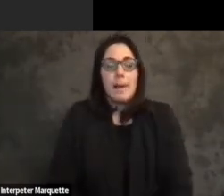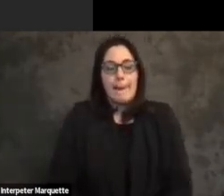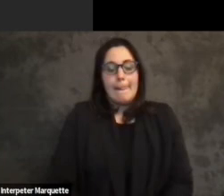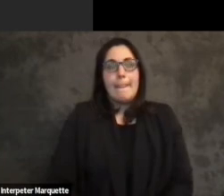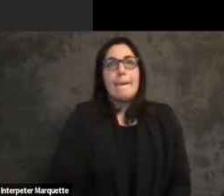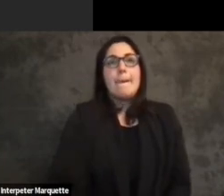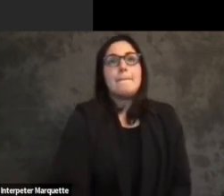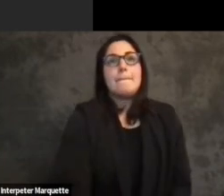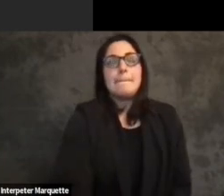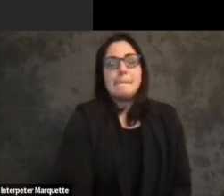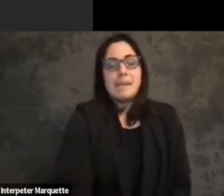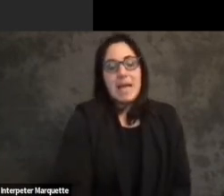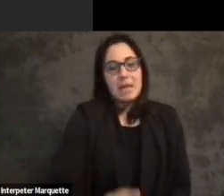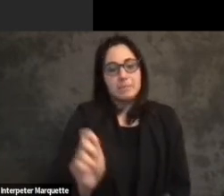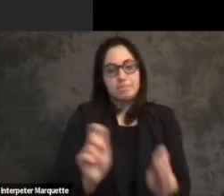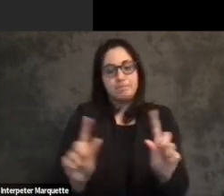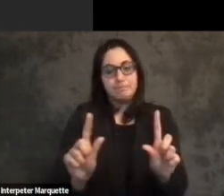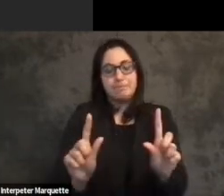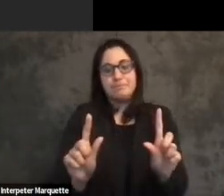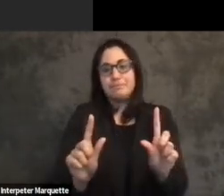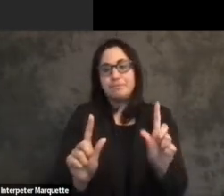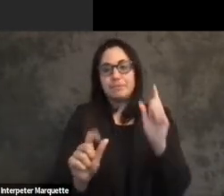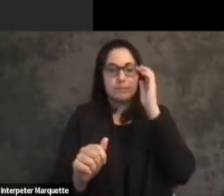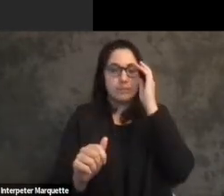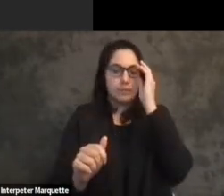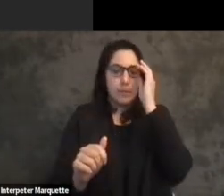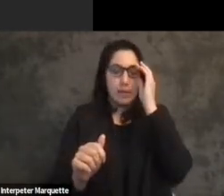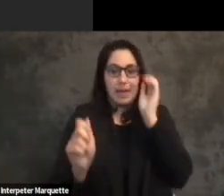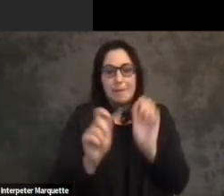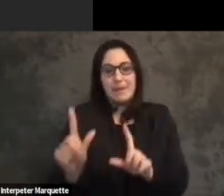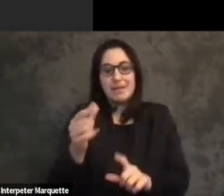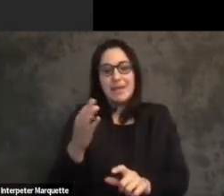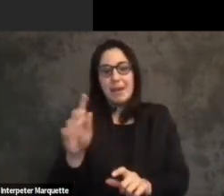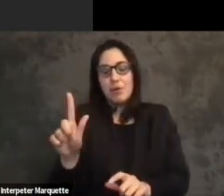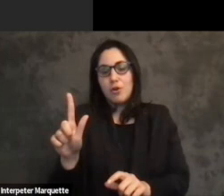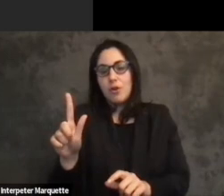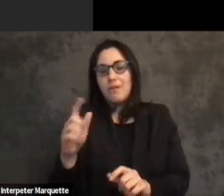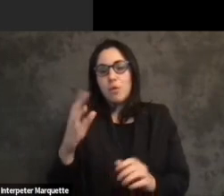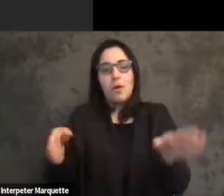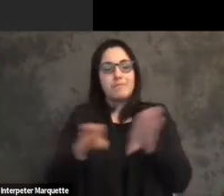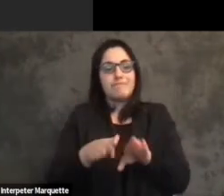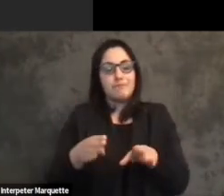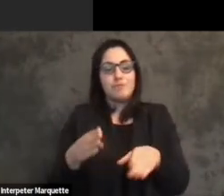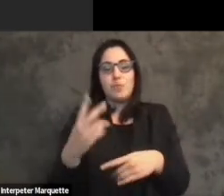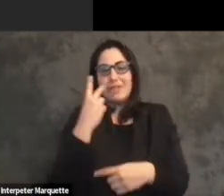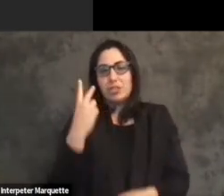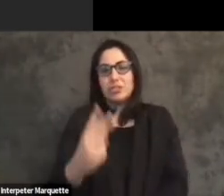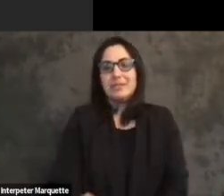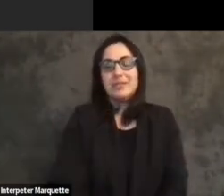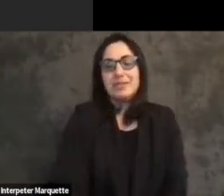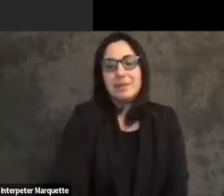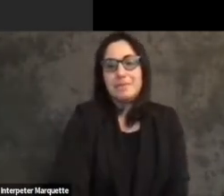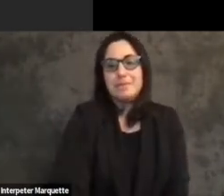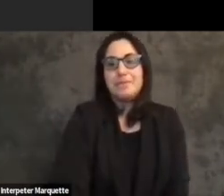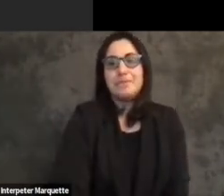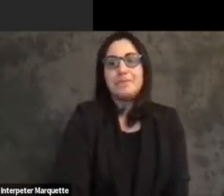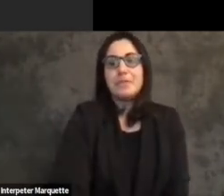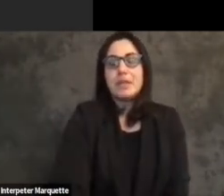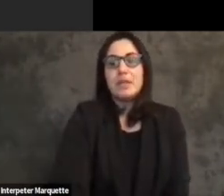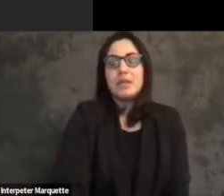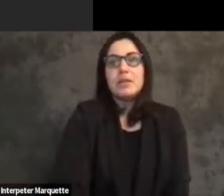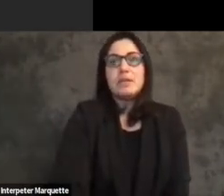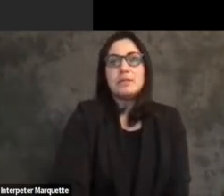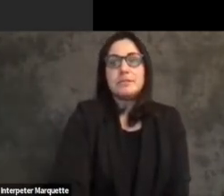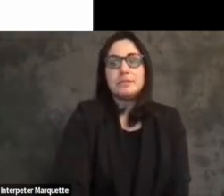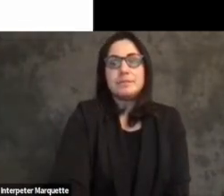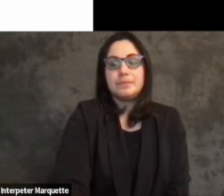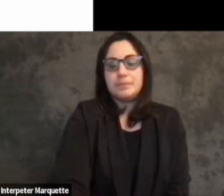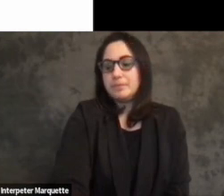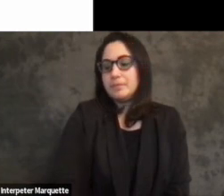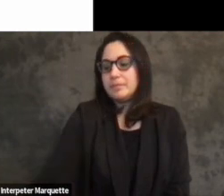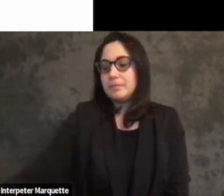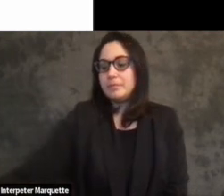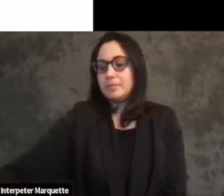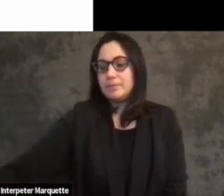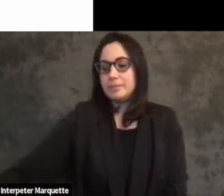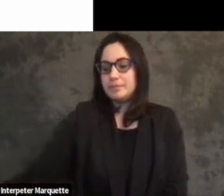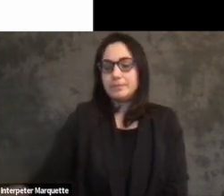that registered for the event tonight. And we're just gonna put up then back to Gabriel